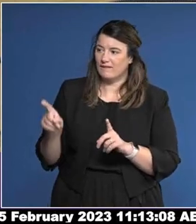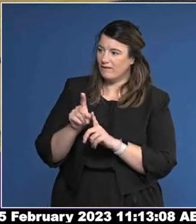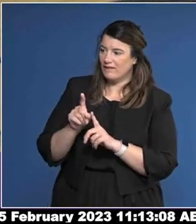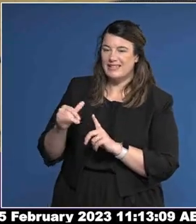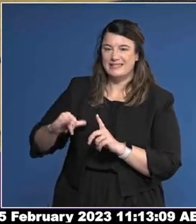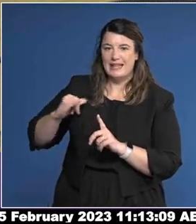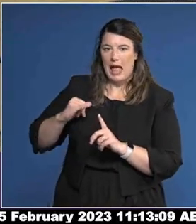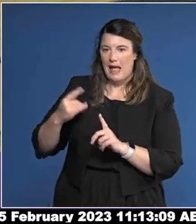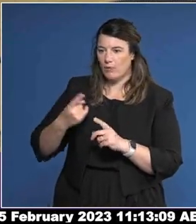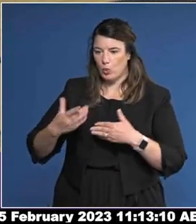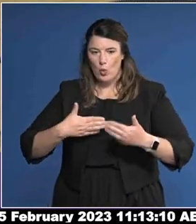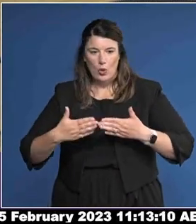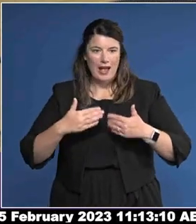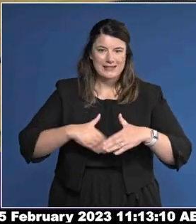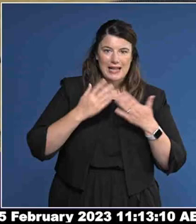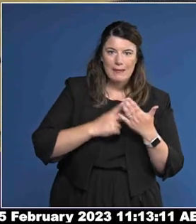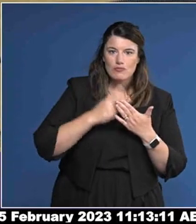program who are there to supervise and administer.